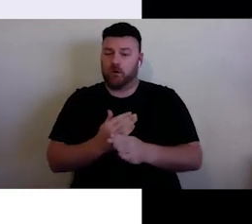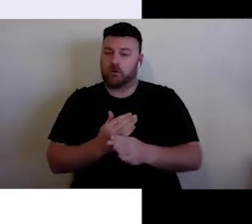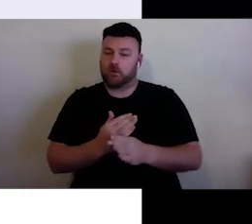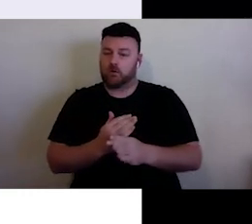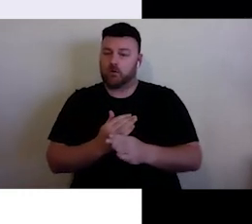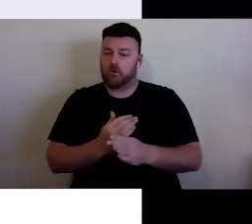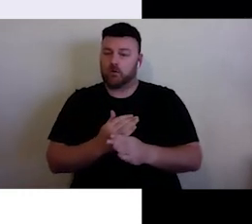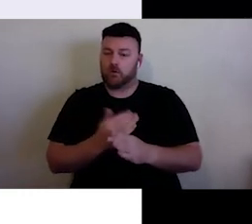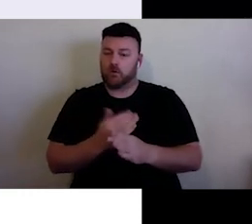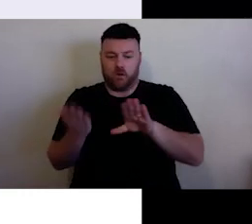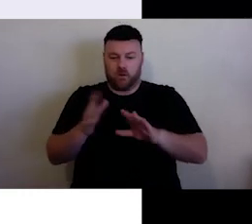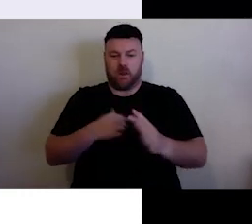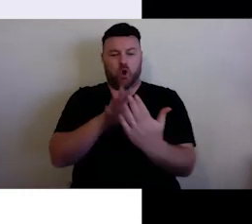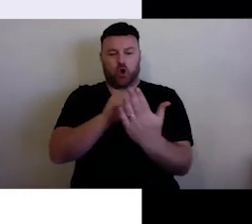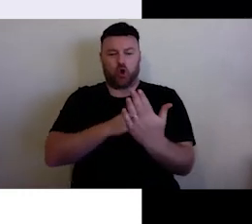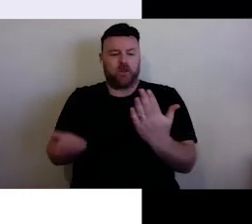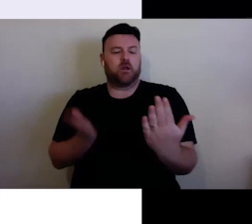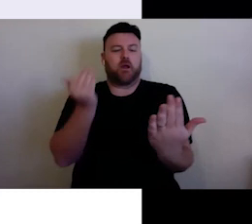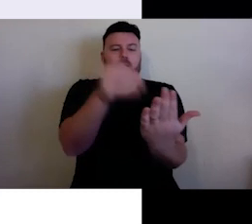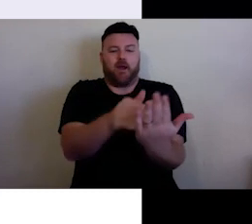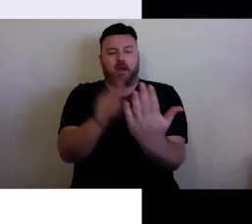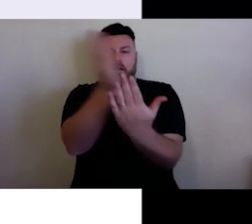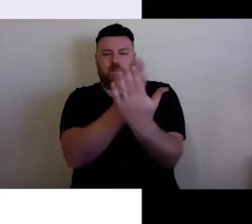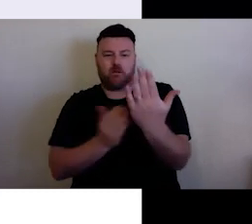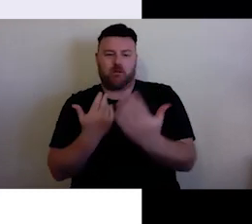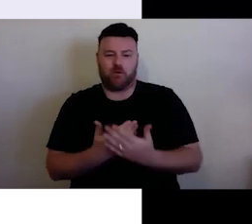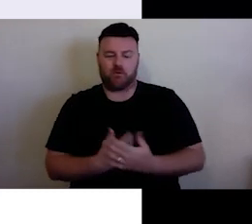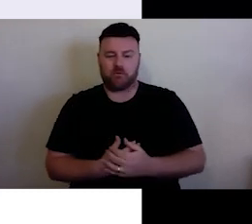changed the context. Then we're also seeing a lot of people teaching